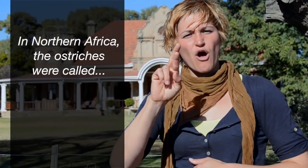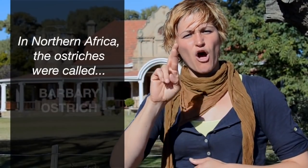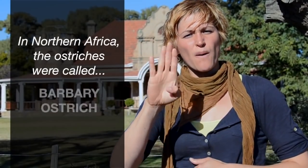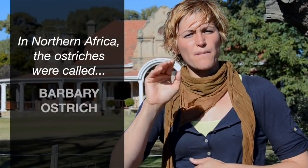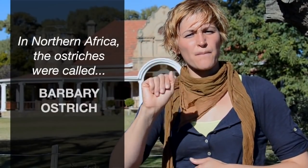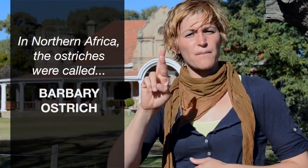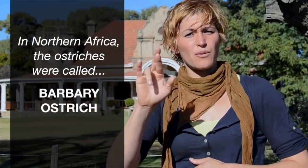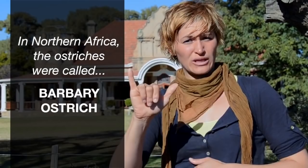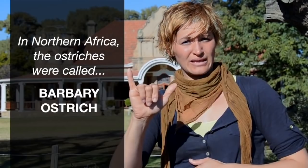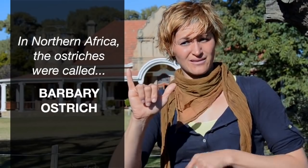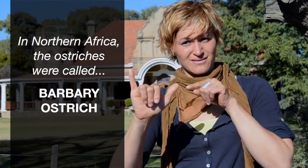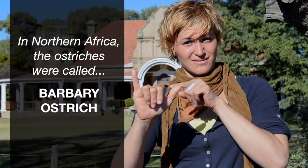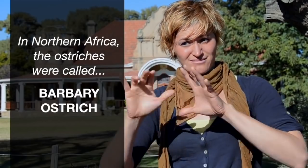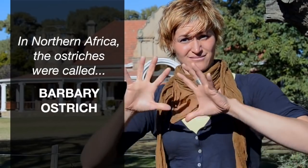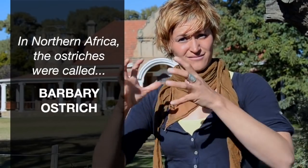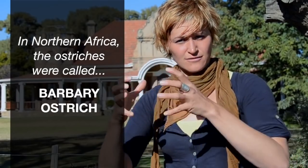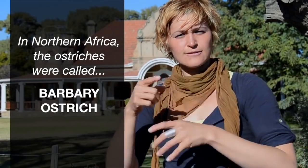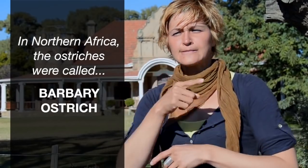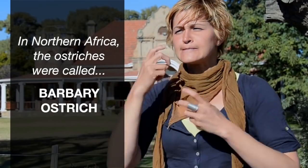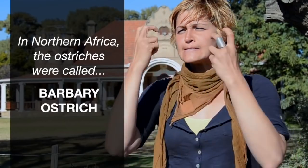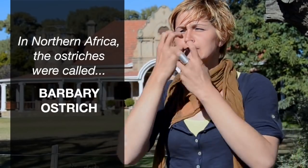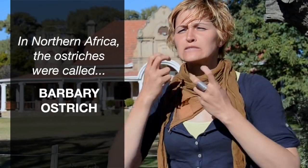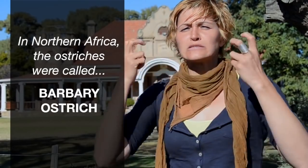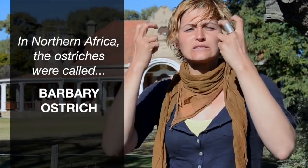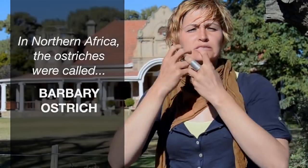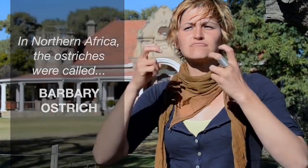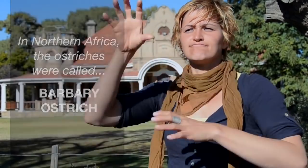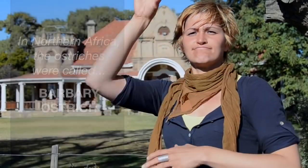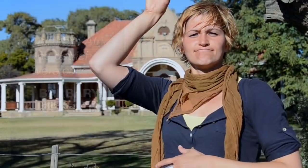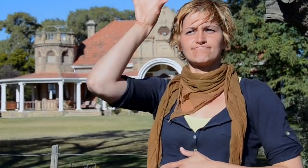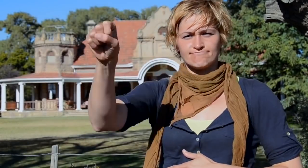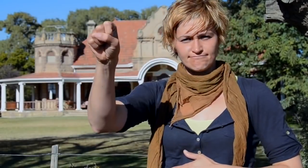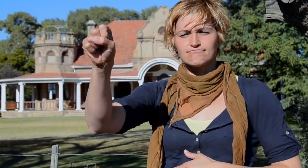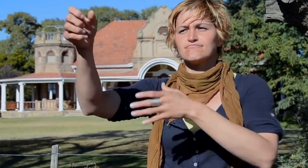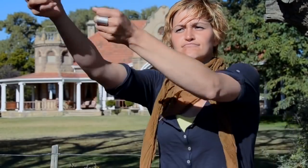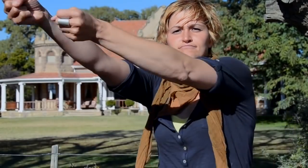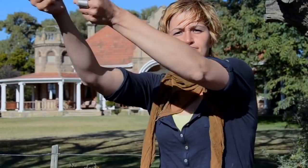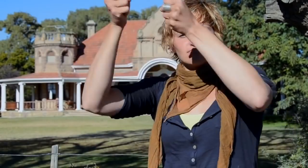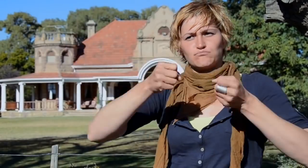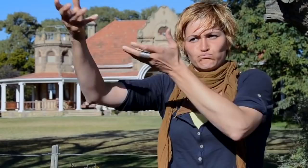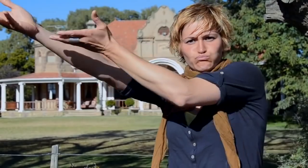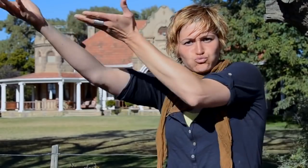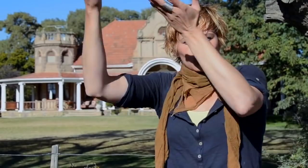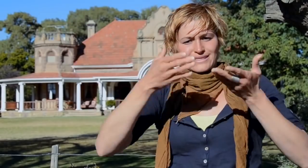Barbary Ostrich and importing them here and cross-breeding with the ostriches here.